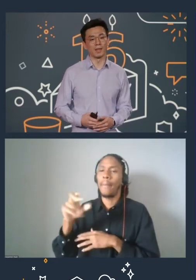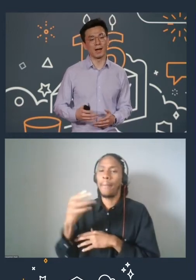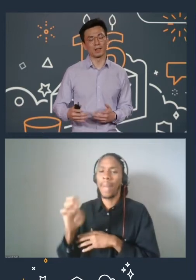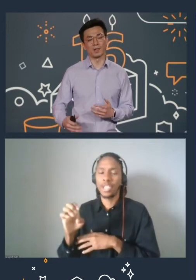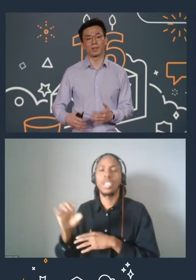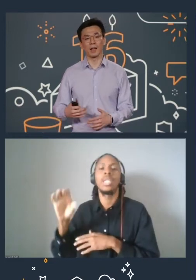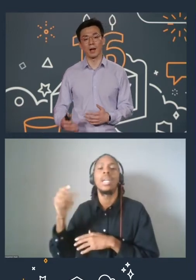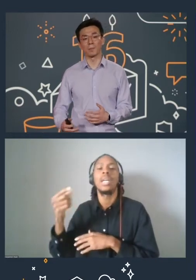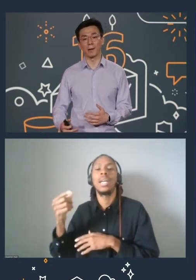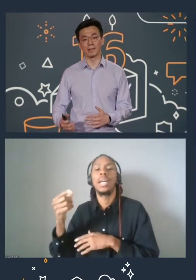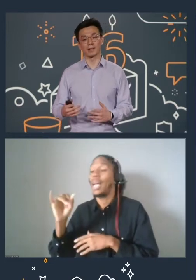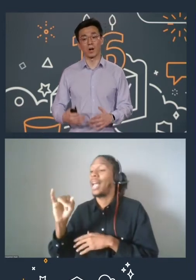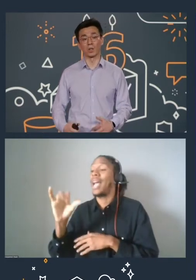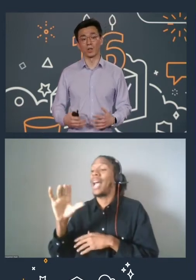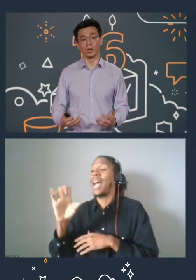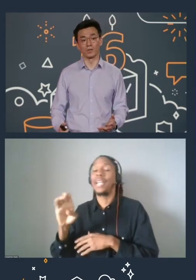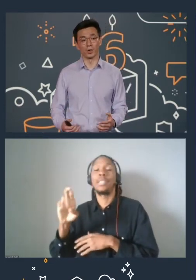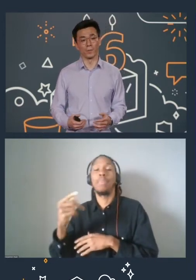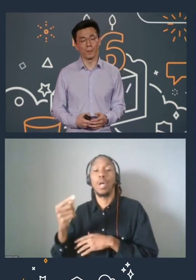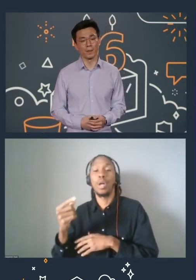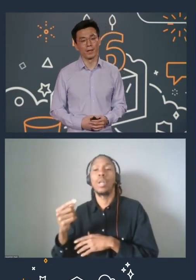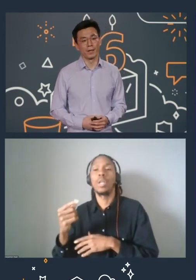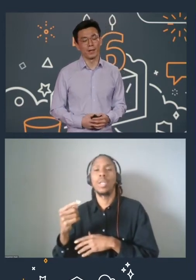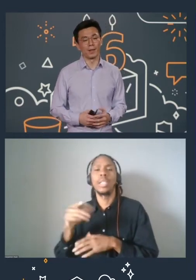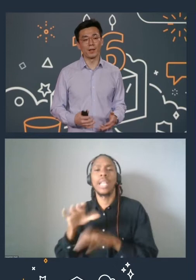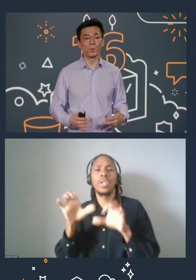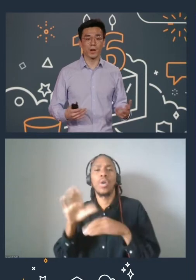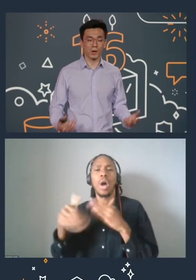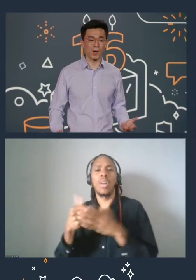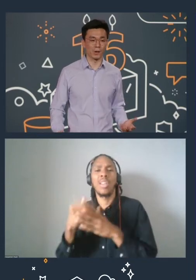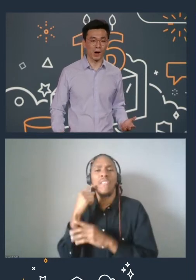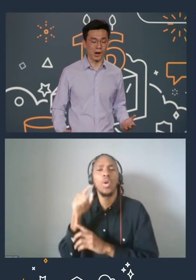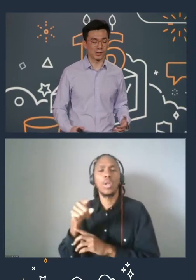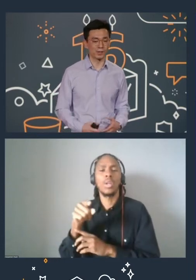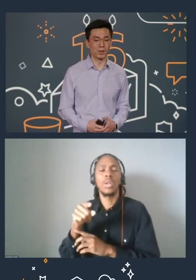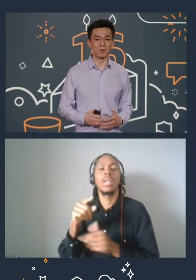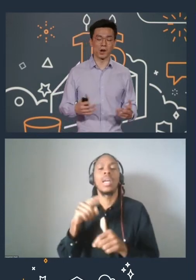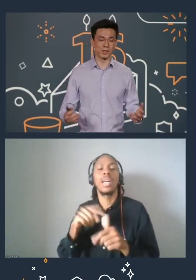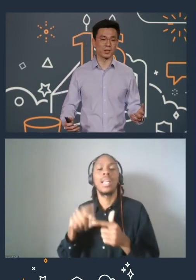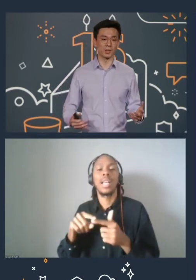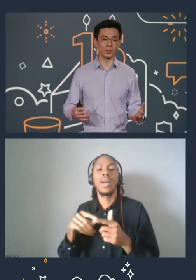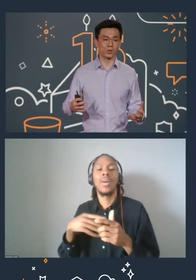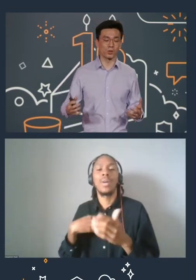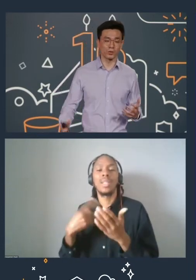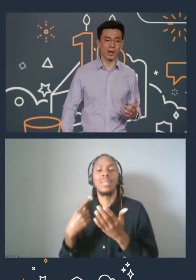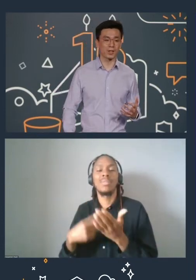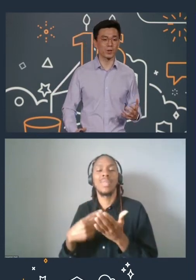That does a lot of optimization under the hood for you. And then we talk about the cost. Overarching, there's two strategy